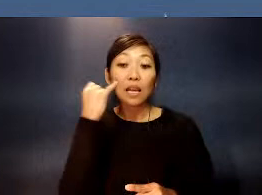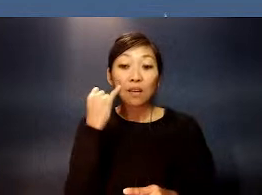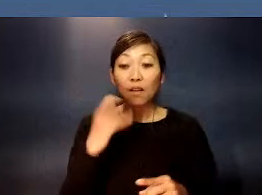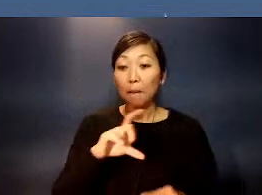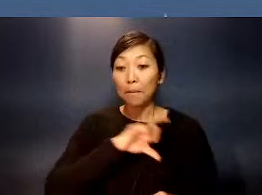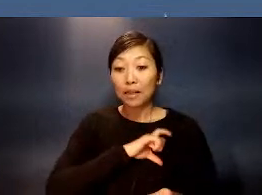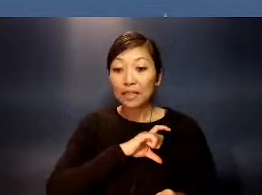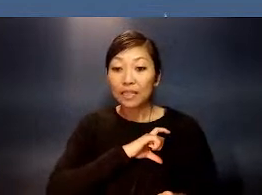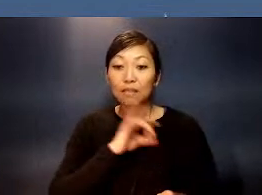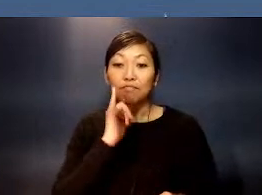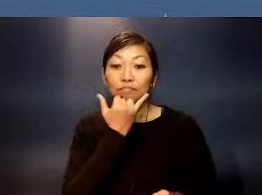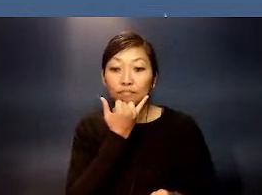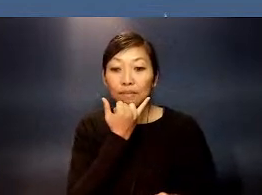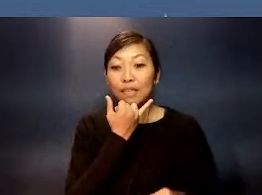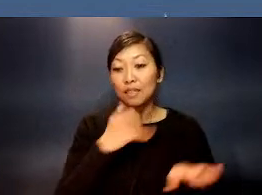BUT THAT PAYS THE SALARIES OF POLICE OFFICERS WHO FOR